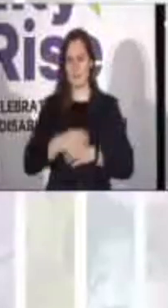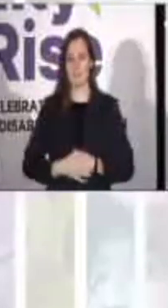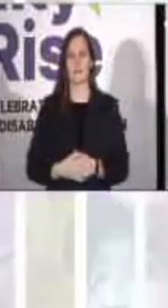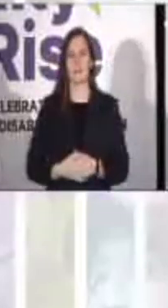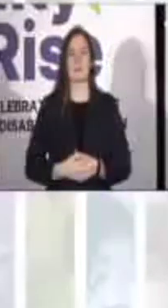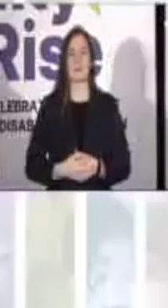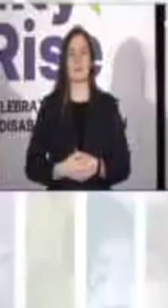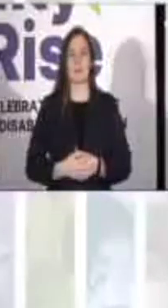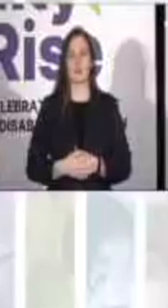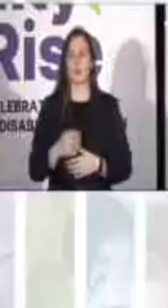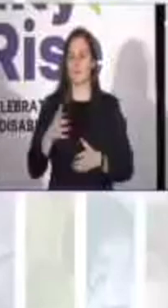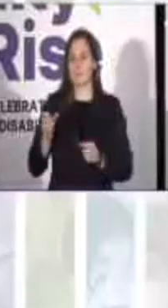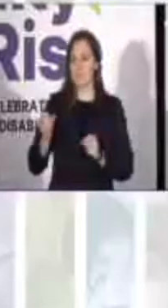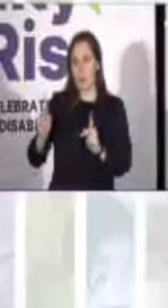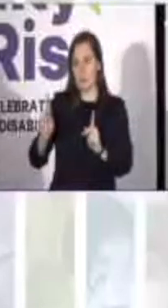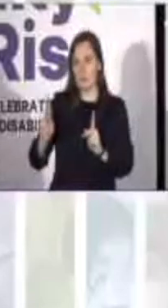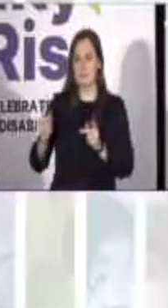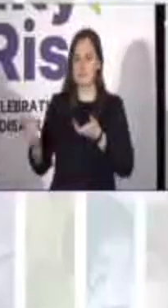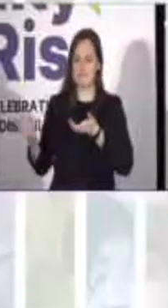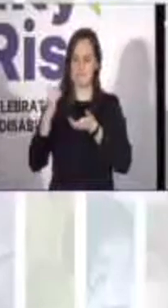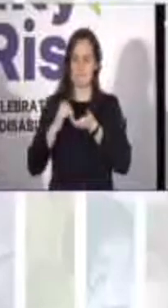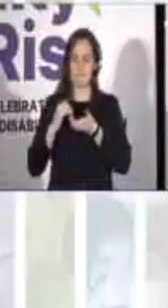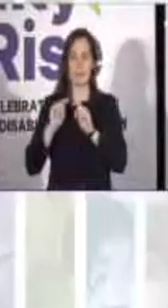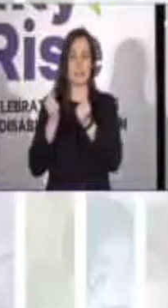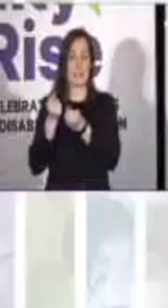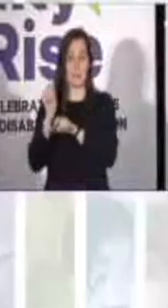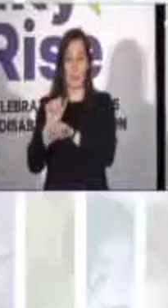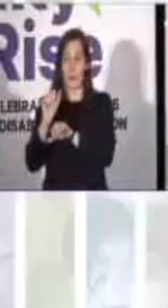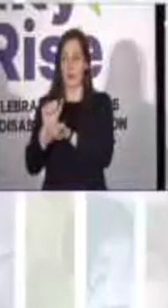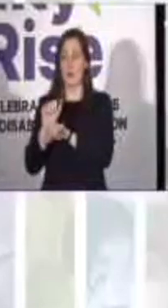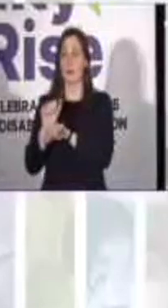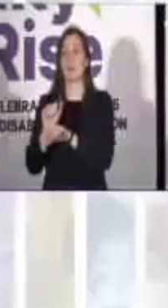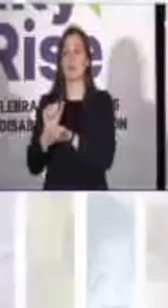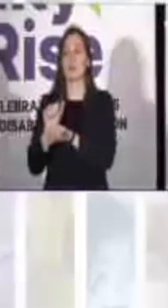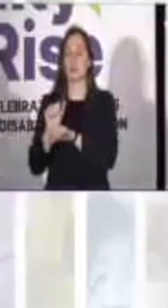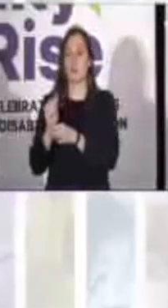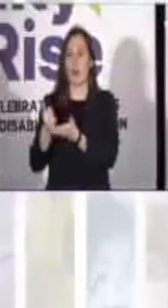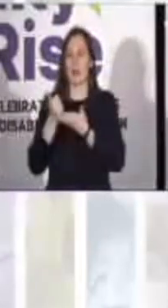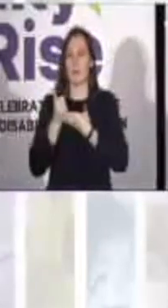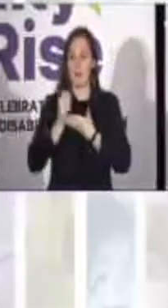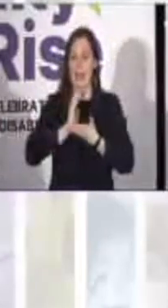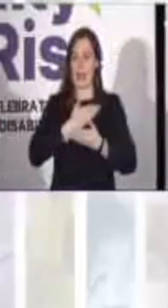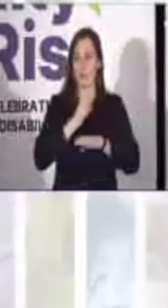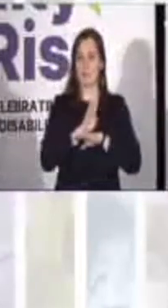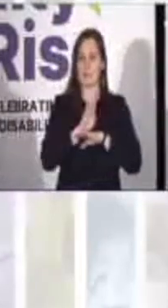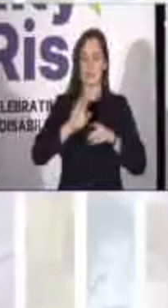TO WORK WITH TEAM WORK COOPERATIVE TO CHANGE THE FULL TRAJECTORY OF OUR BUSINESS.